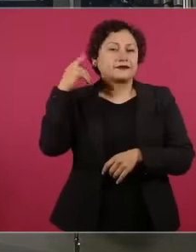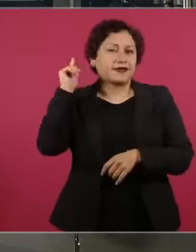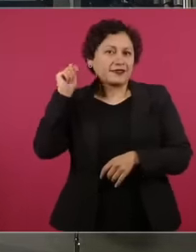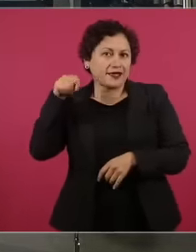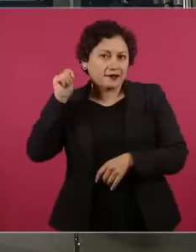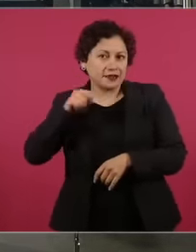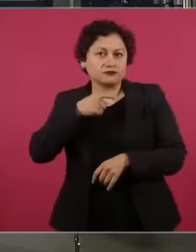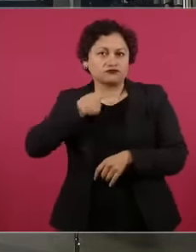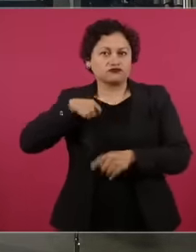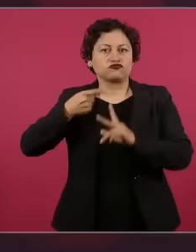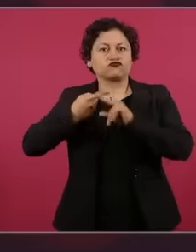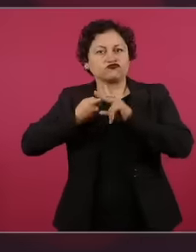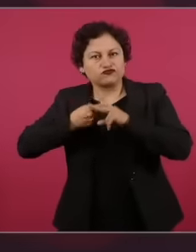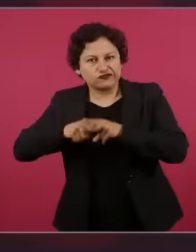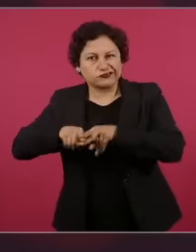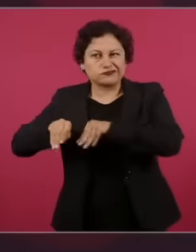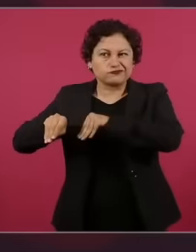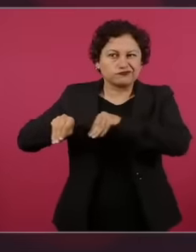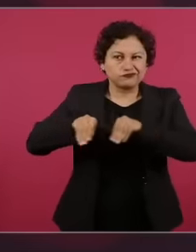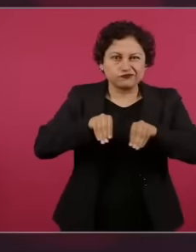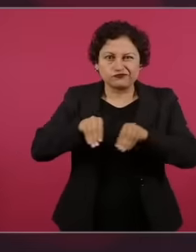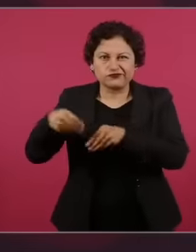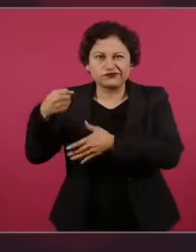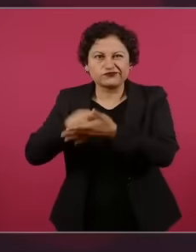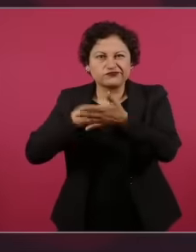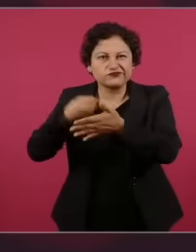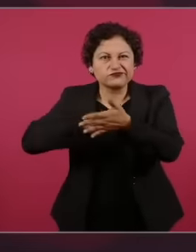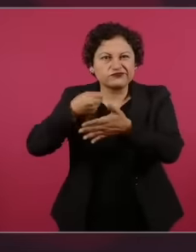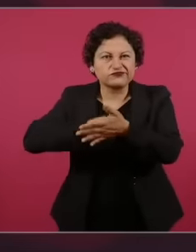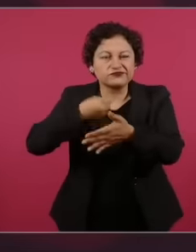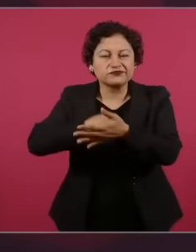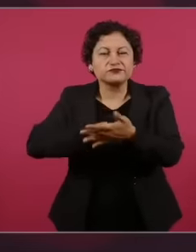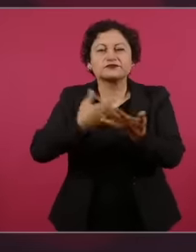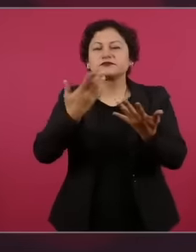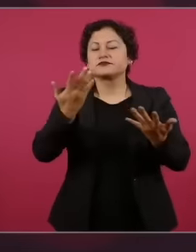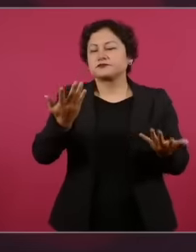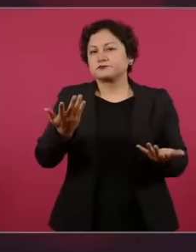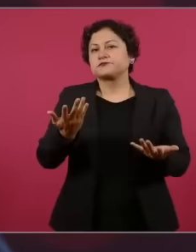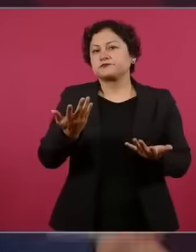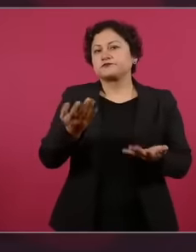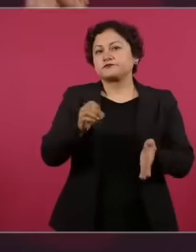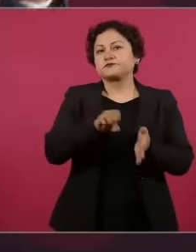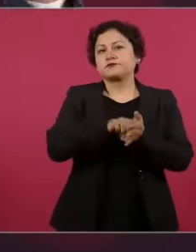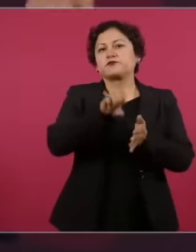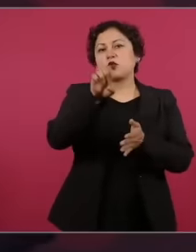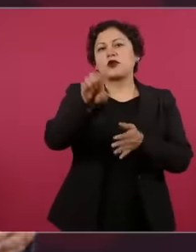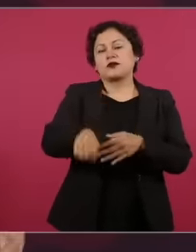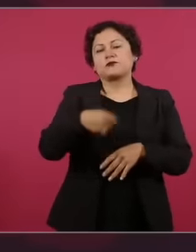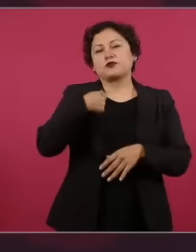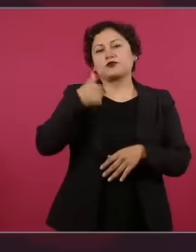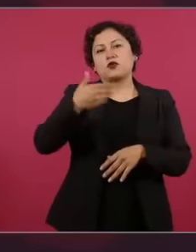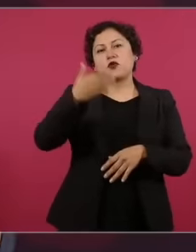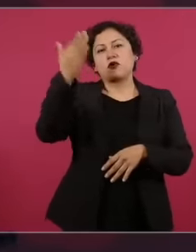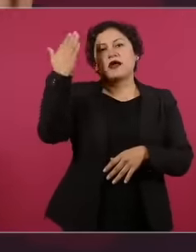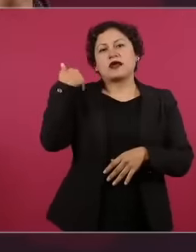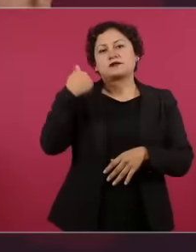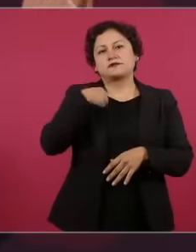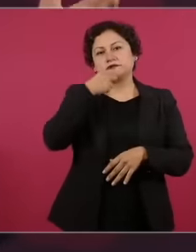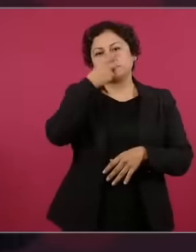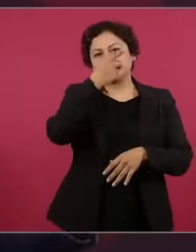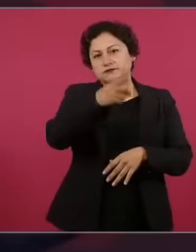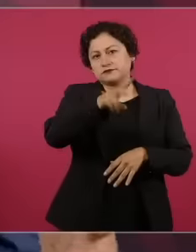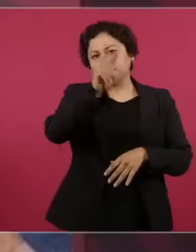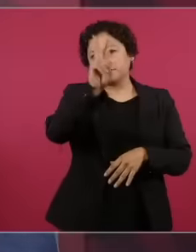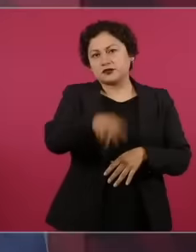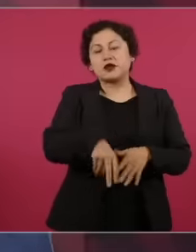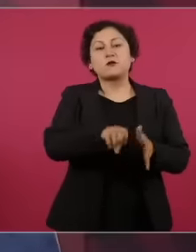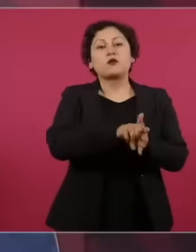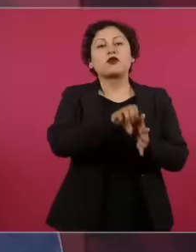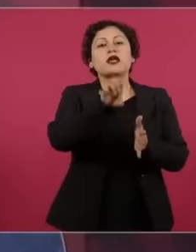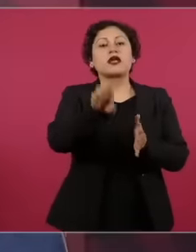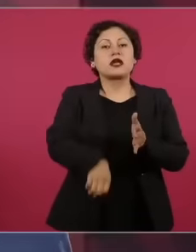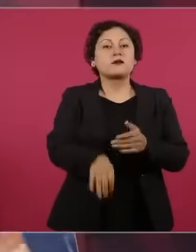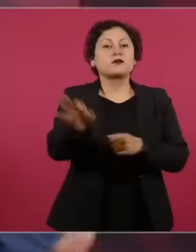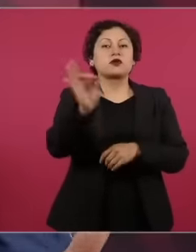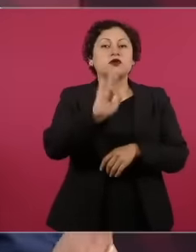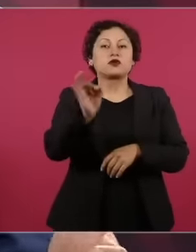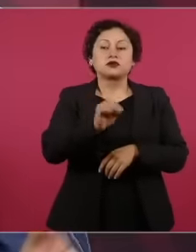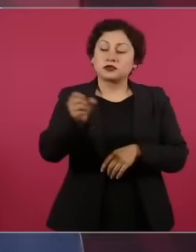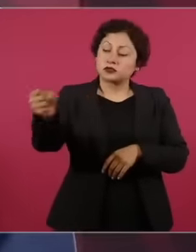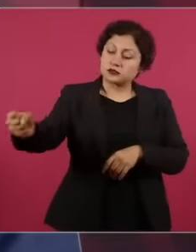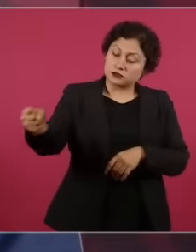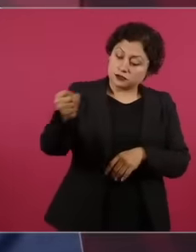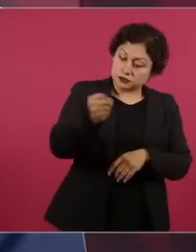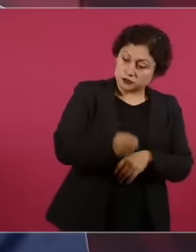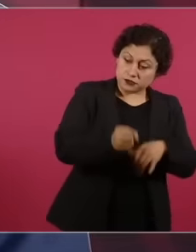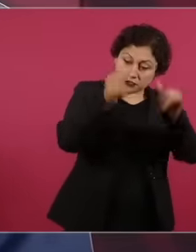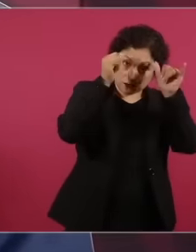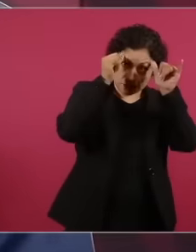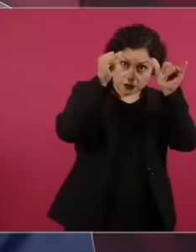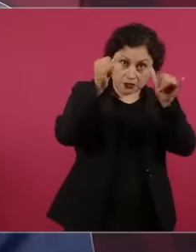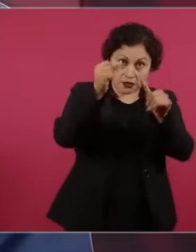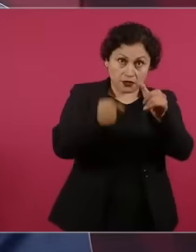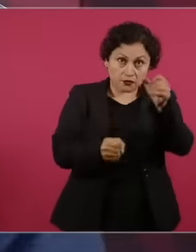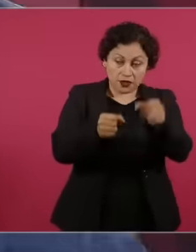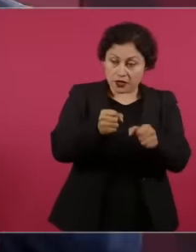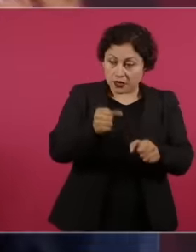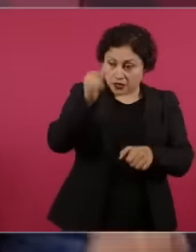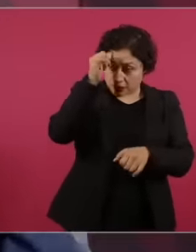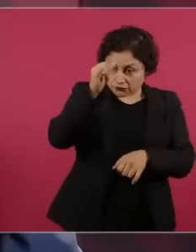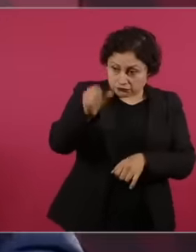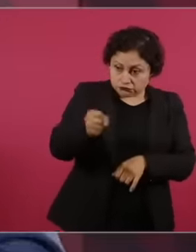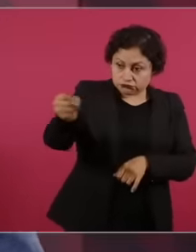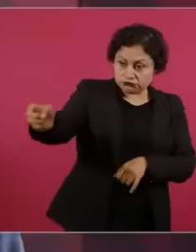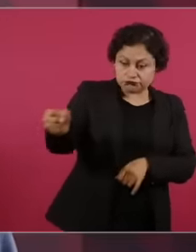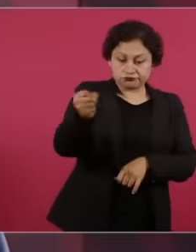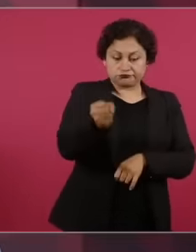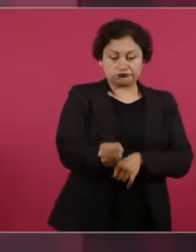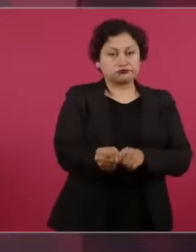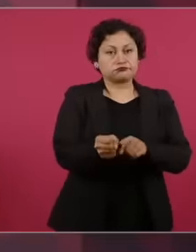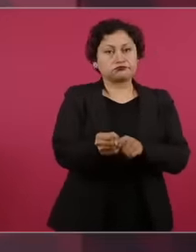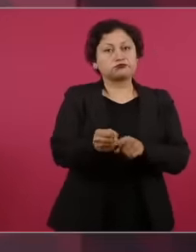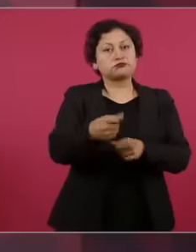this one, if they put a cow as a candidate, With all due respect, the cow won because this one